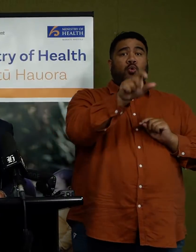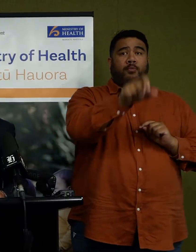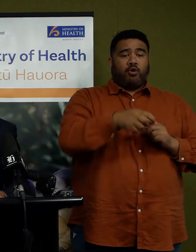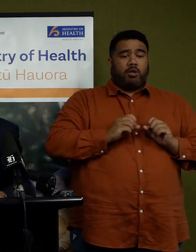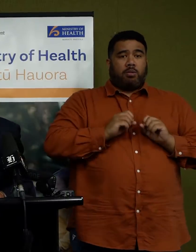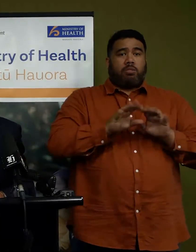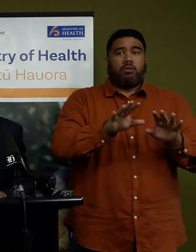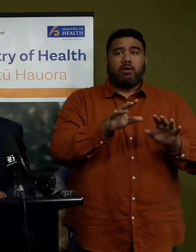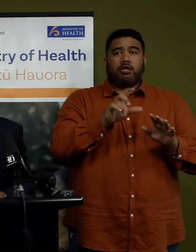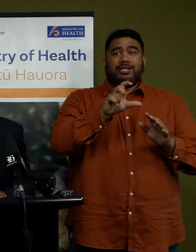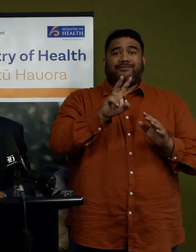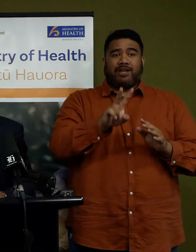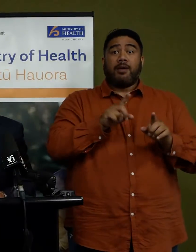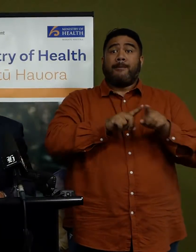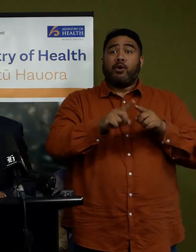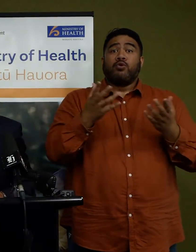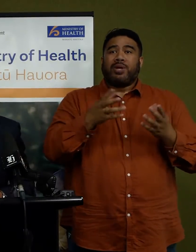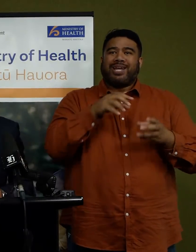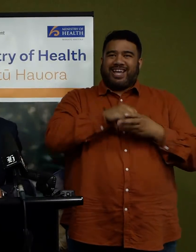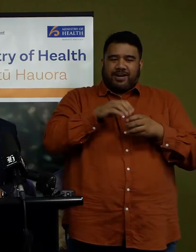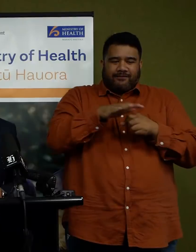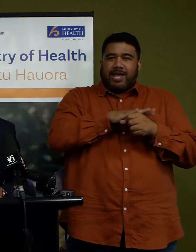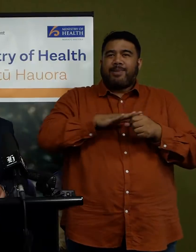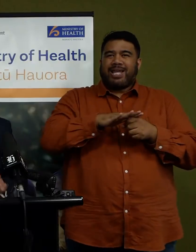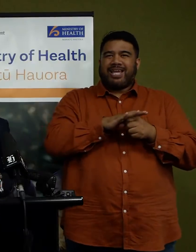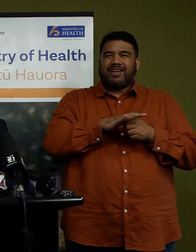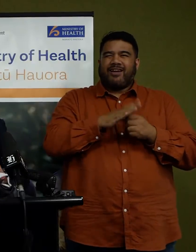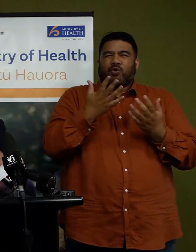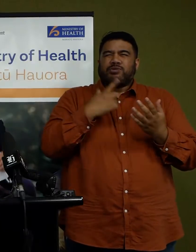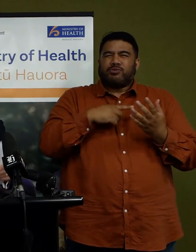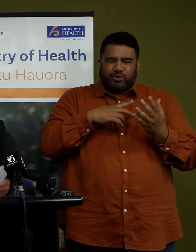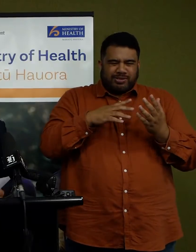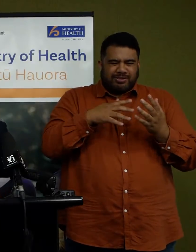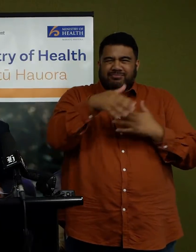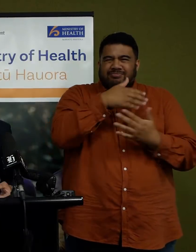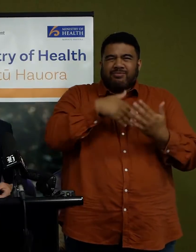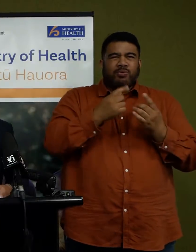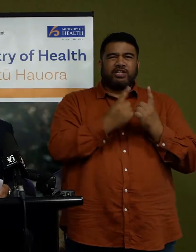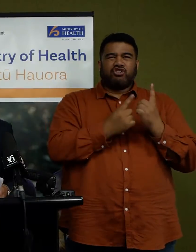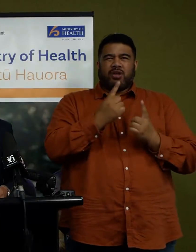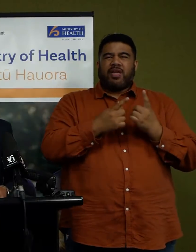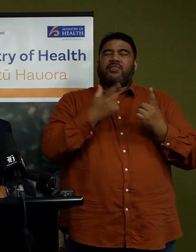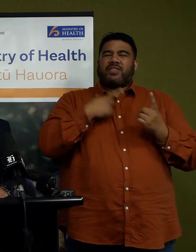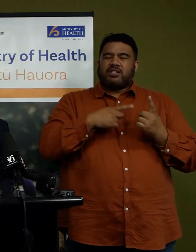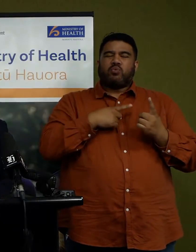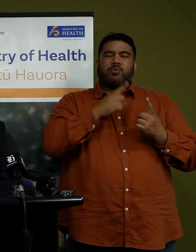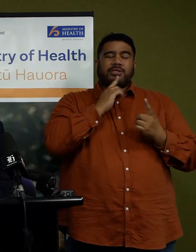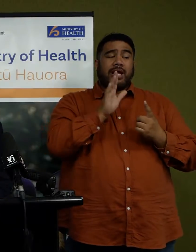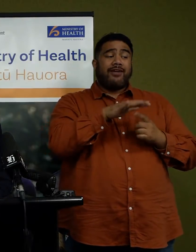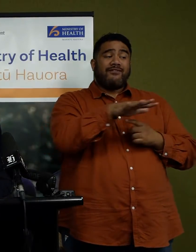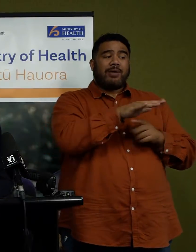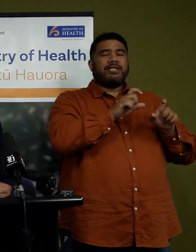is largely occurring in families. Hence, of course, our isolation of the families.